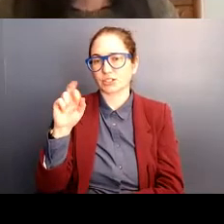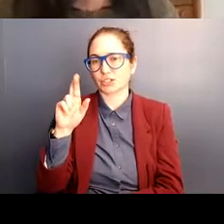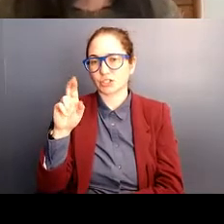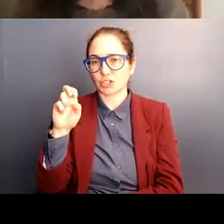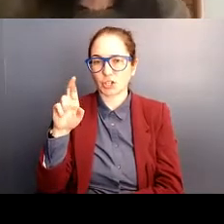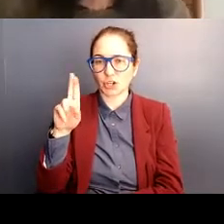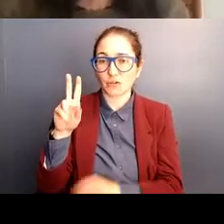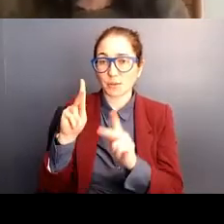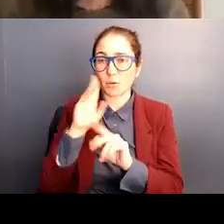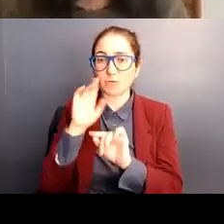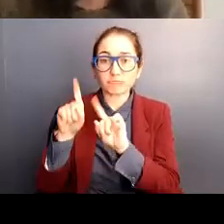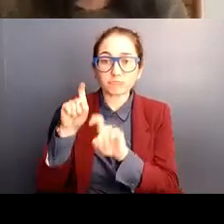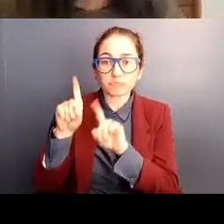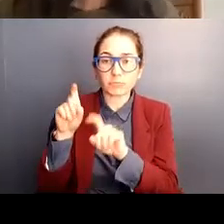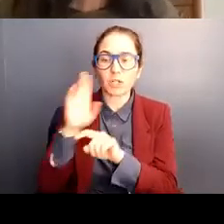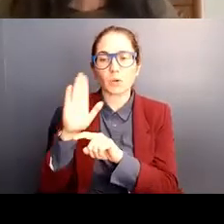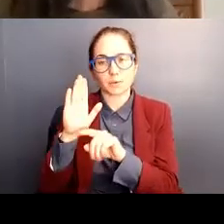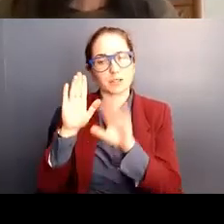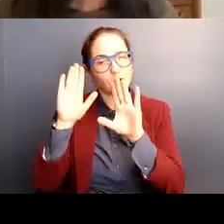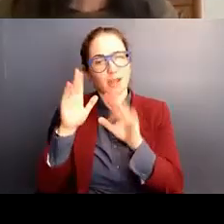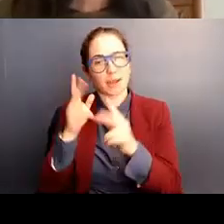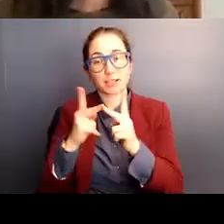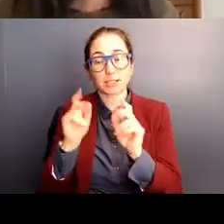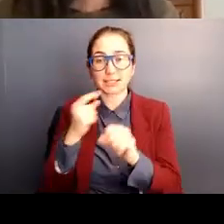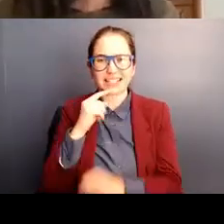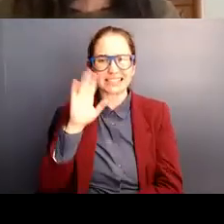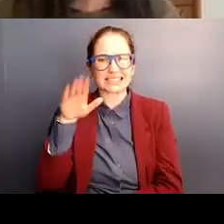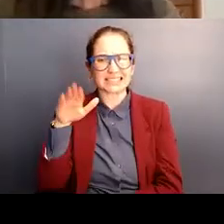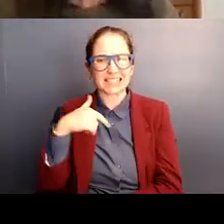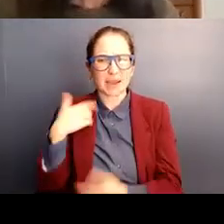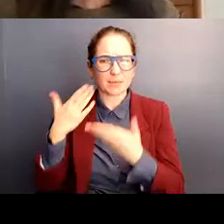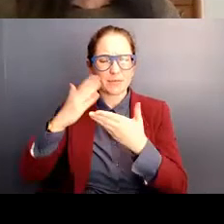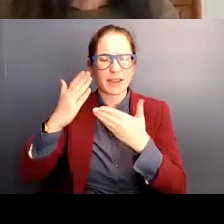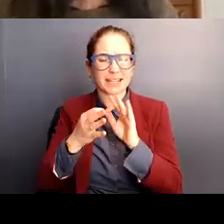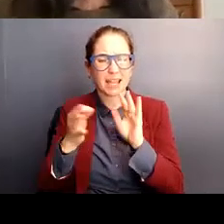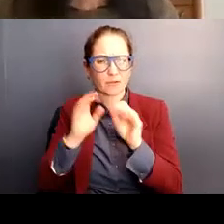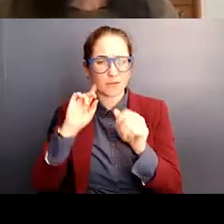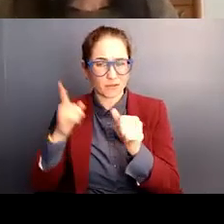questions, and that would be a great one to be like, hey, I'm providing captioning for the first time; do you have any tips?